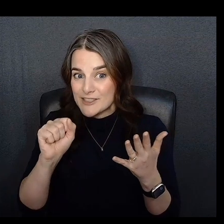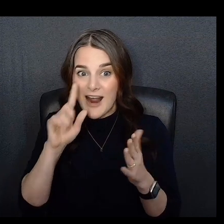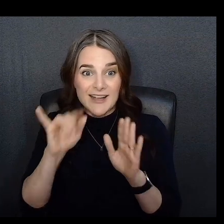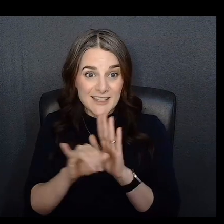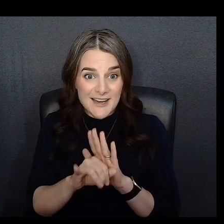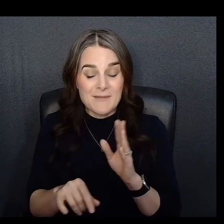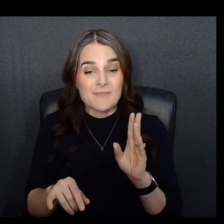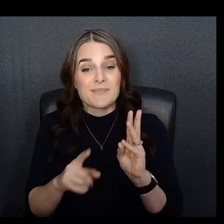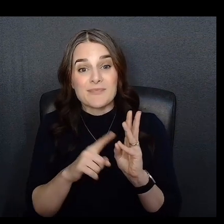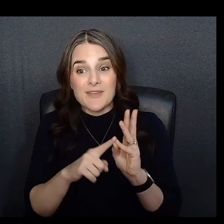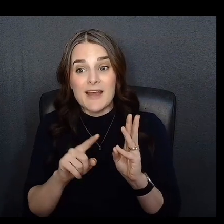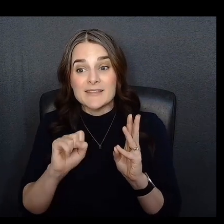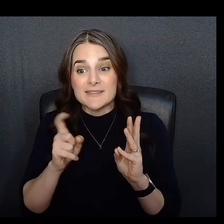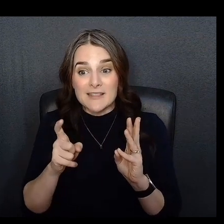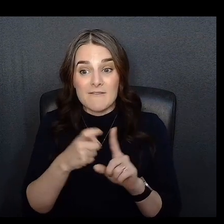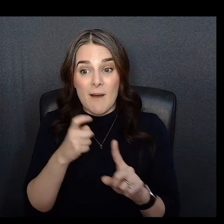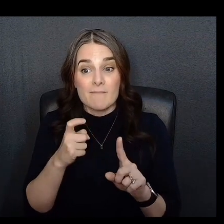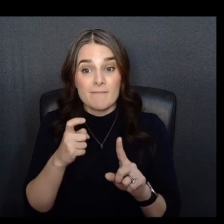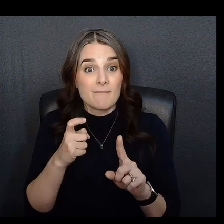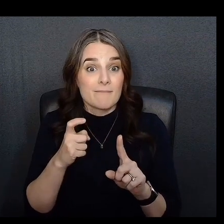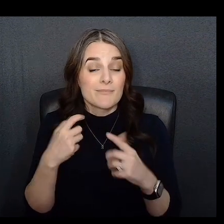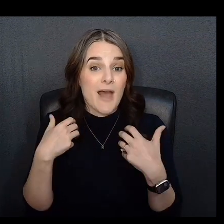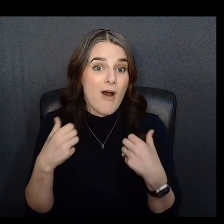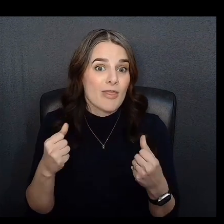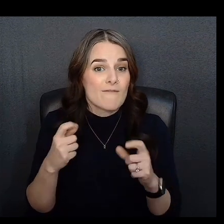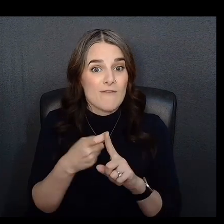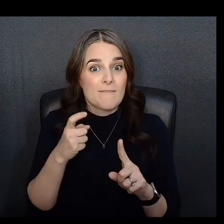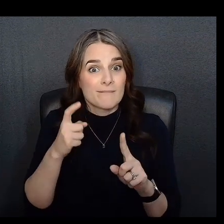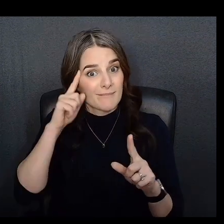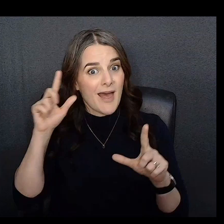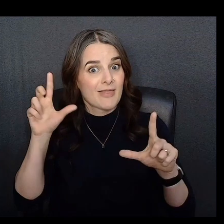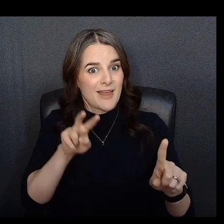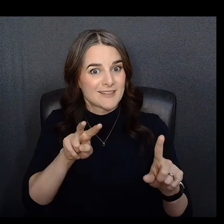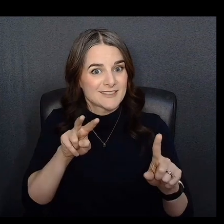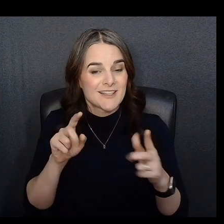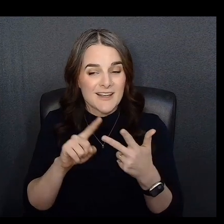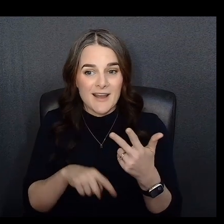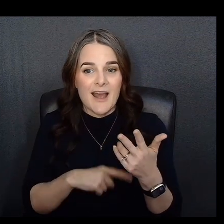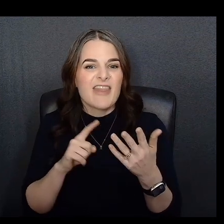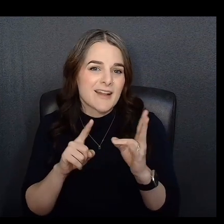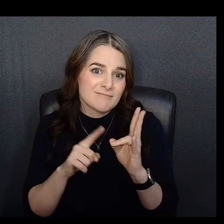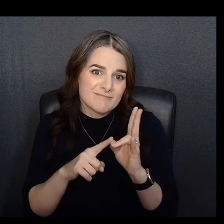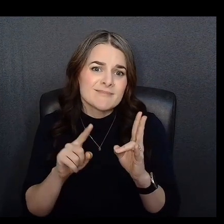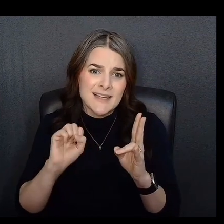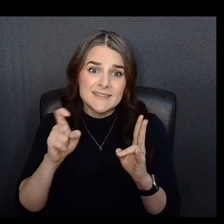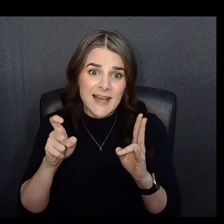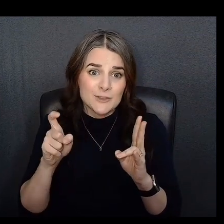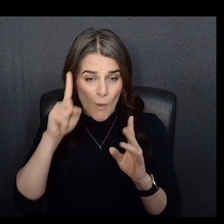and then interpersonal violence. So the next couple slides, you will start to see some of those images